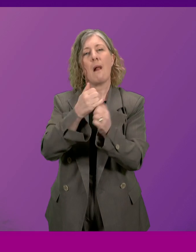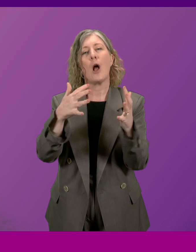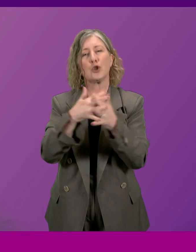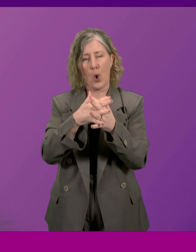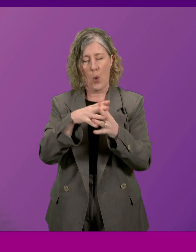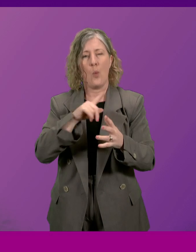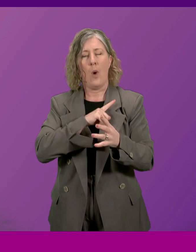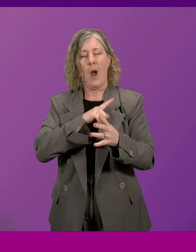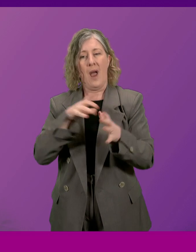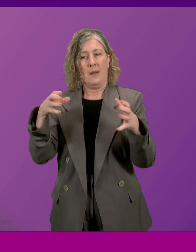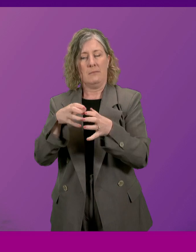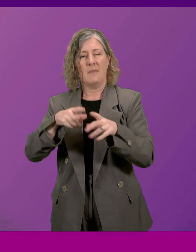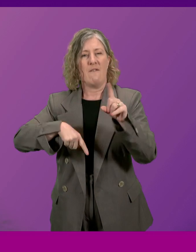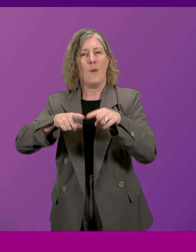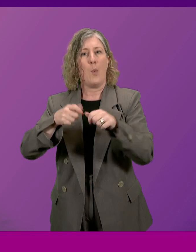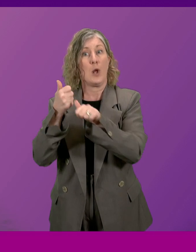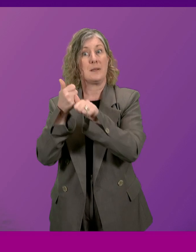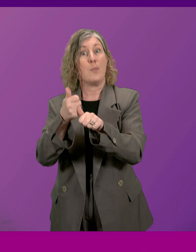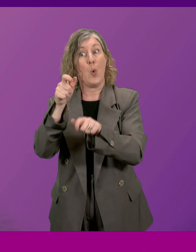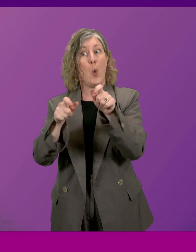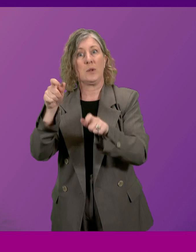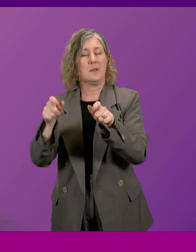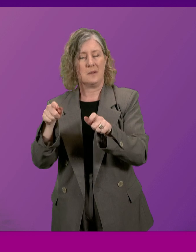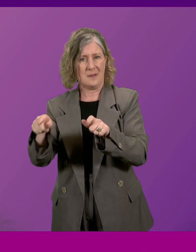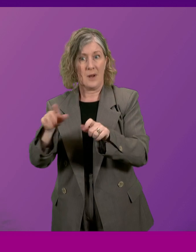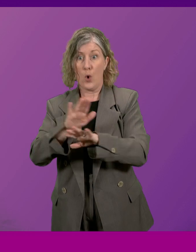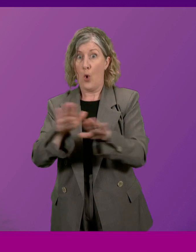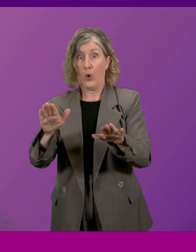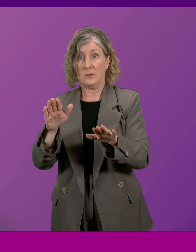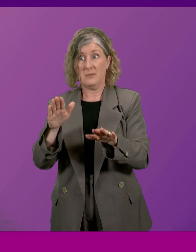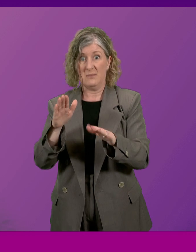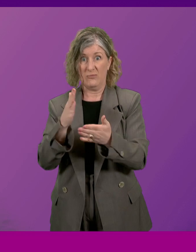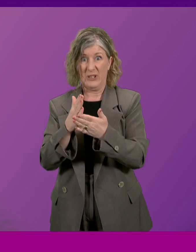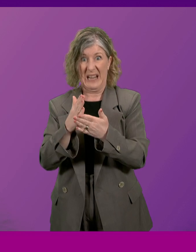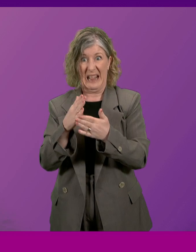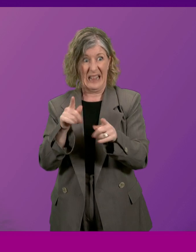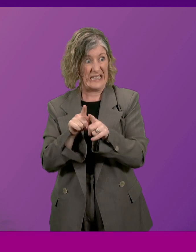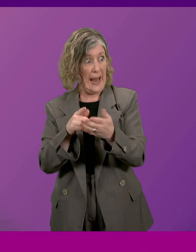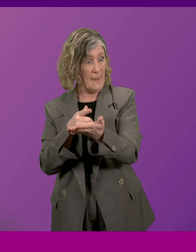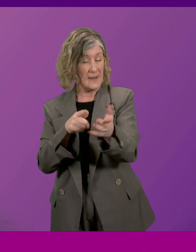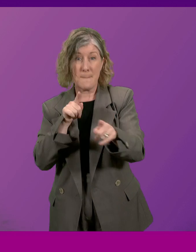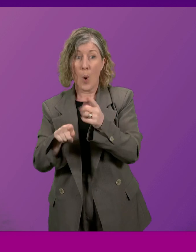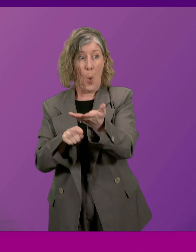football supporters—who were not representative, of course, of the vast majority of football fans.